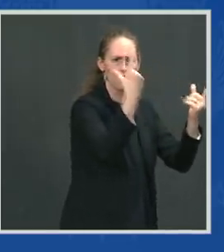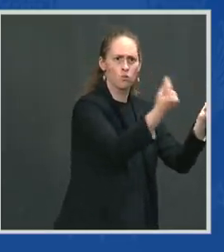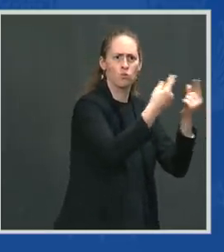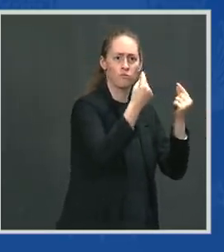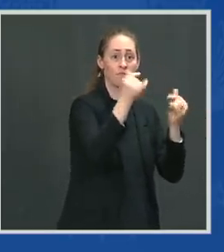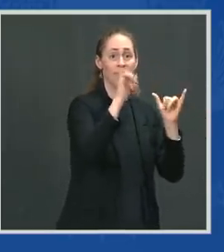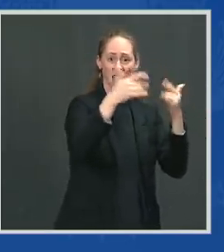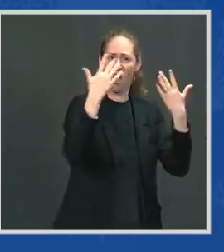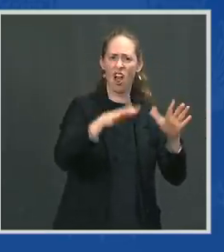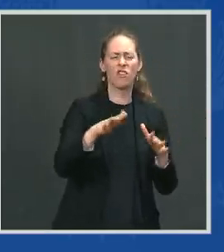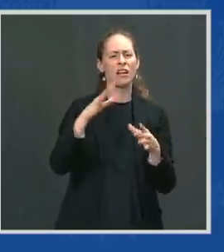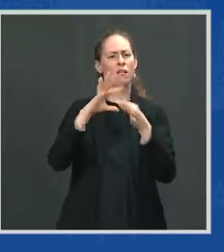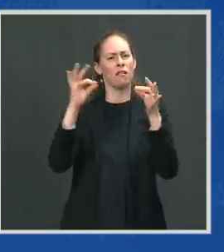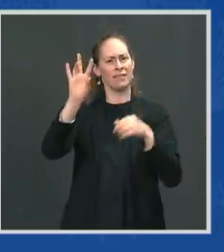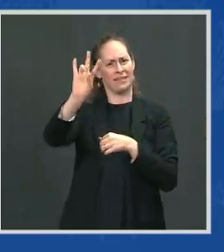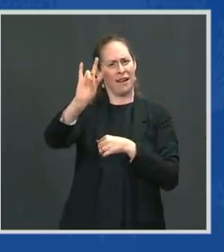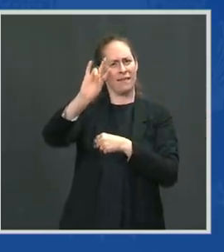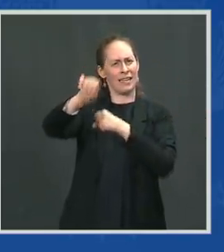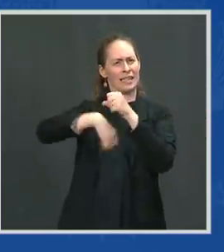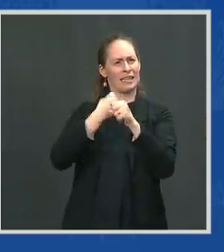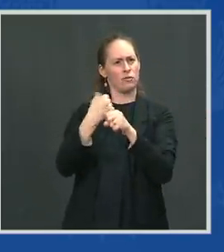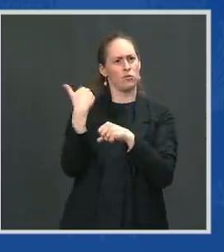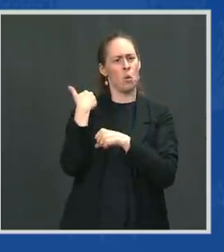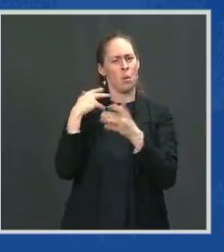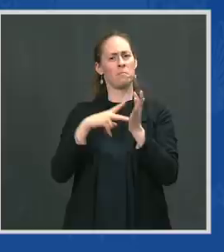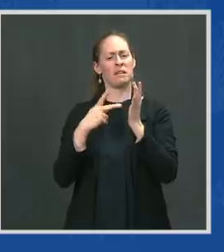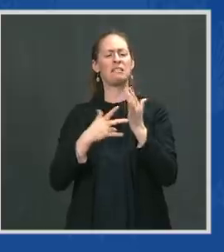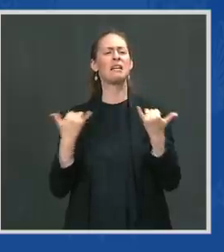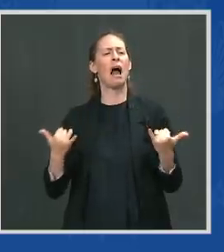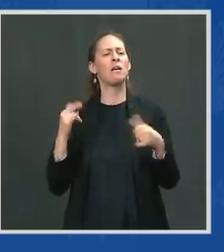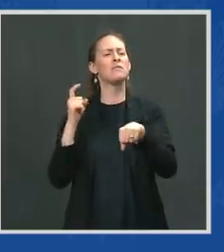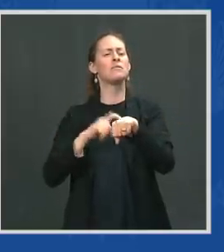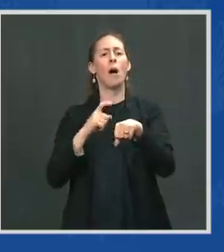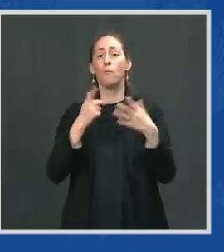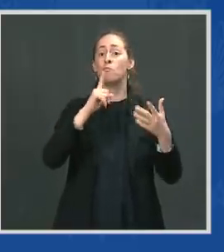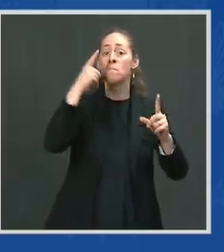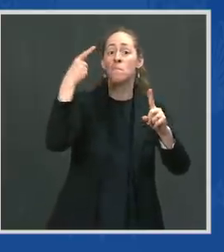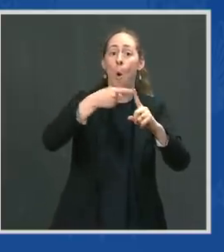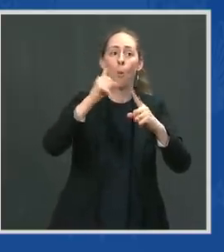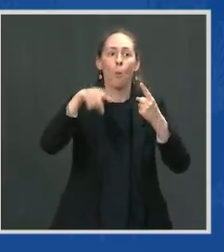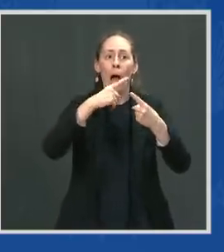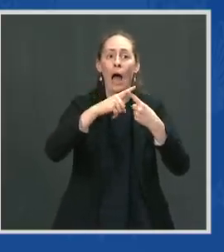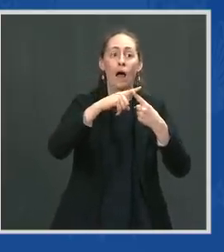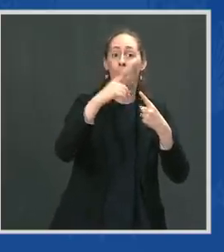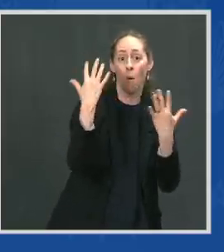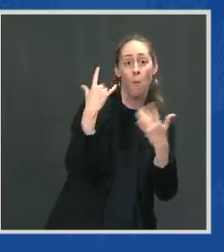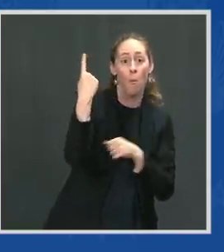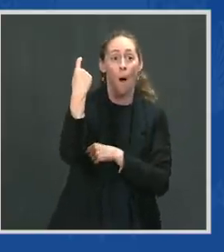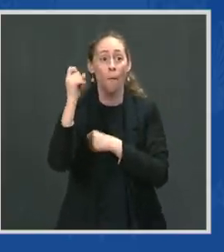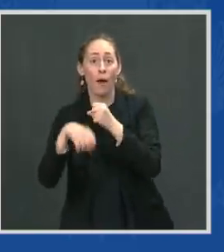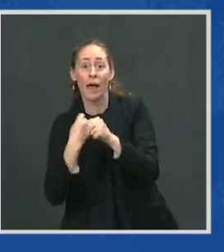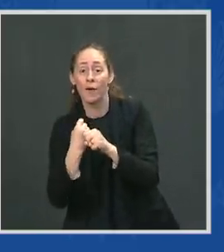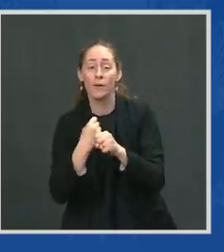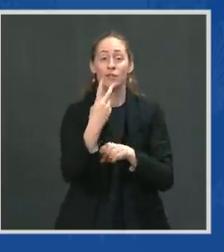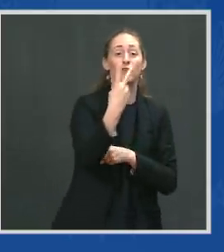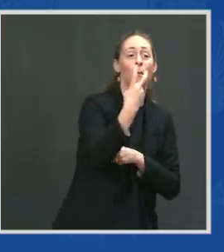So when will it be the right moment to leave? One more year, two more years, ten more years?